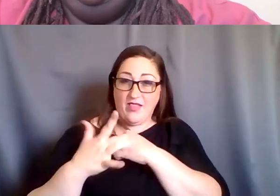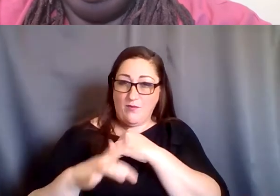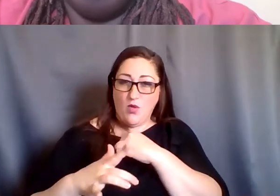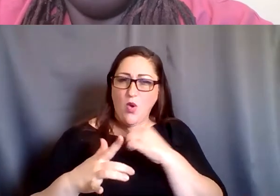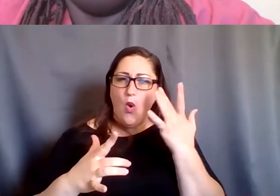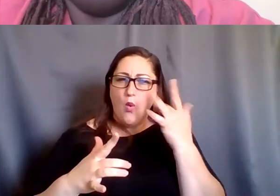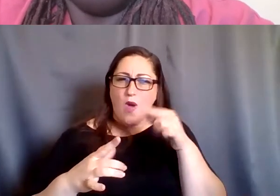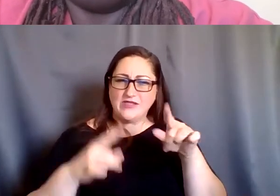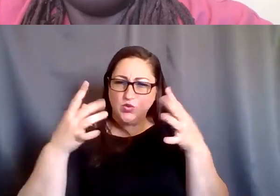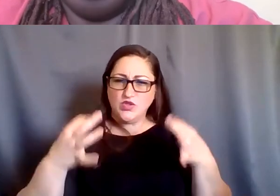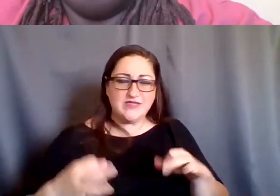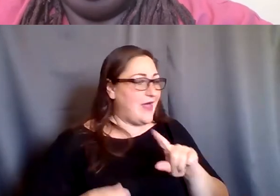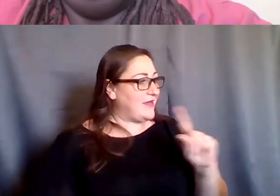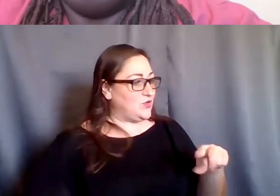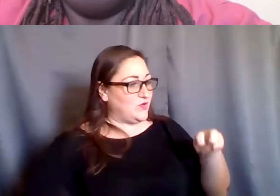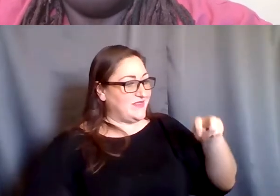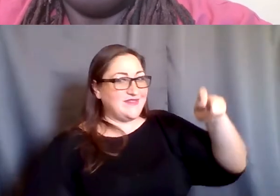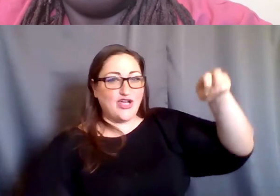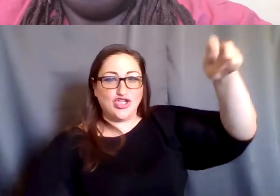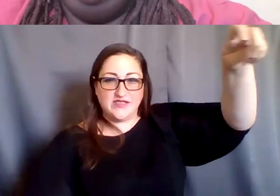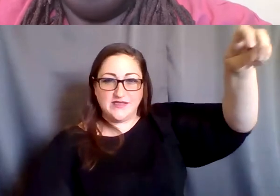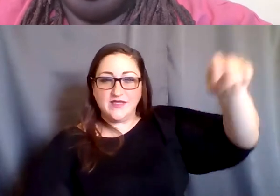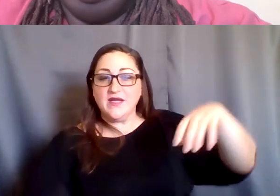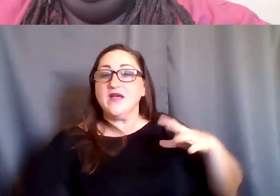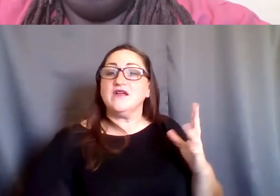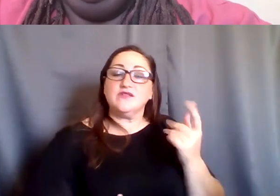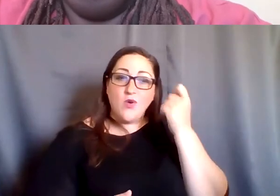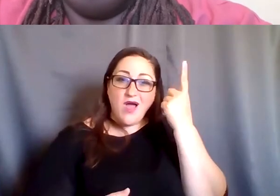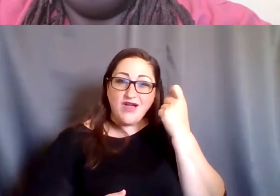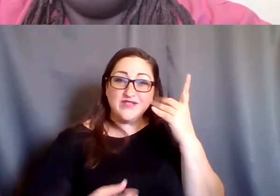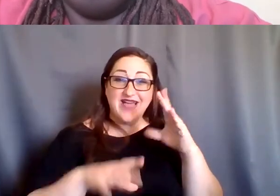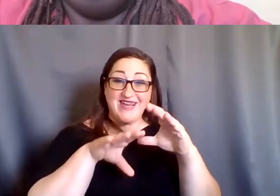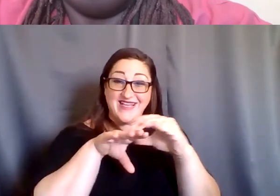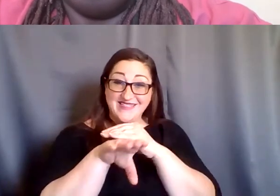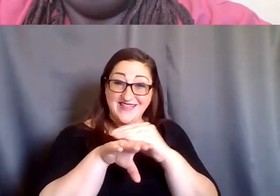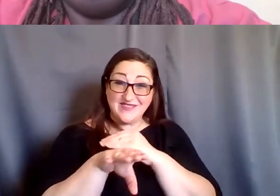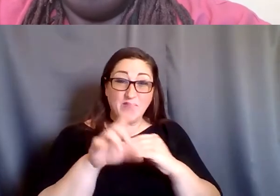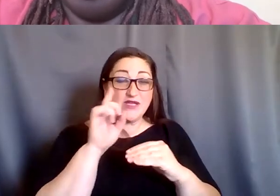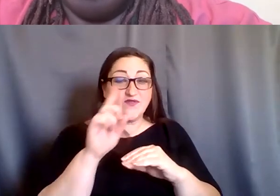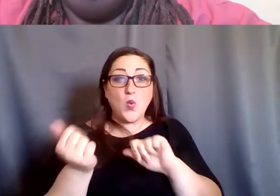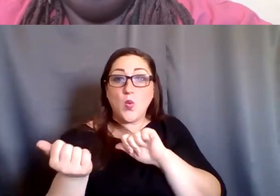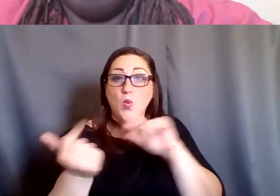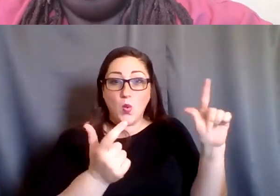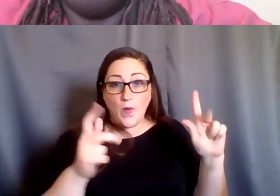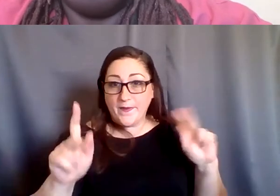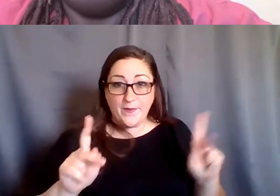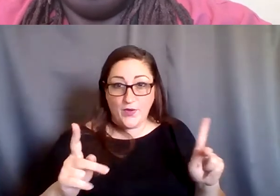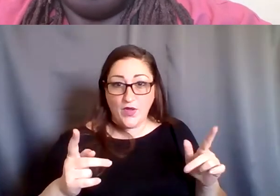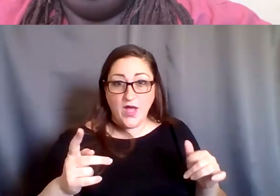you know, it’s for everybody. Accessibility is for everyone. And make it so that it’s less taboo for you use to the things that you need to get by.